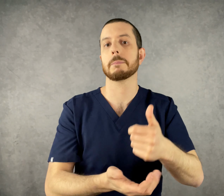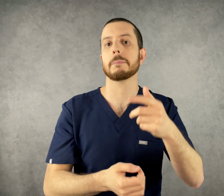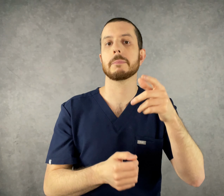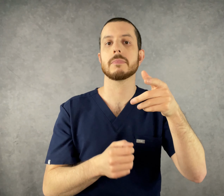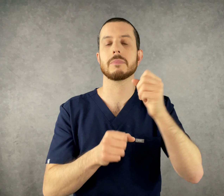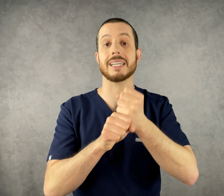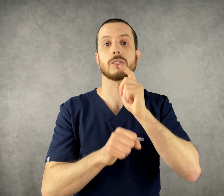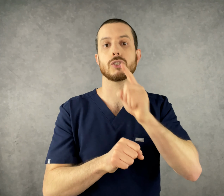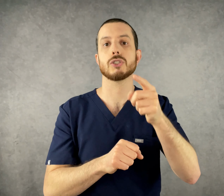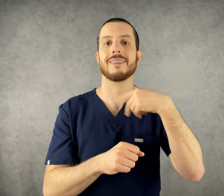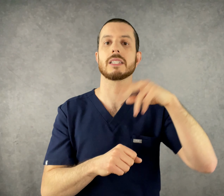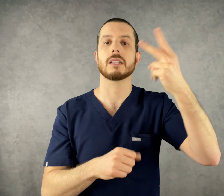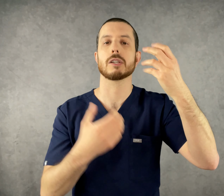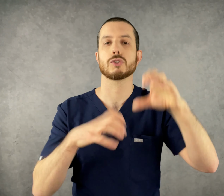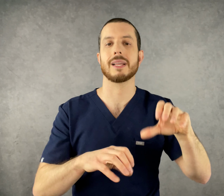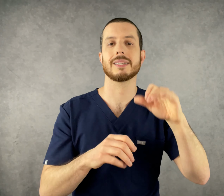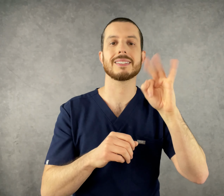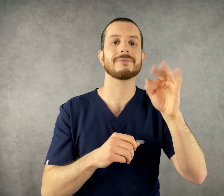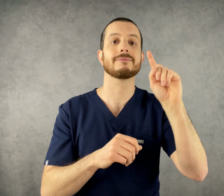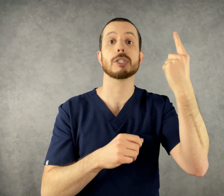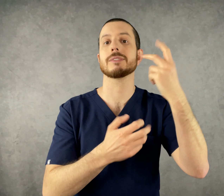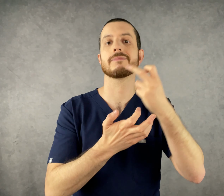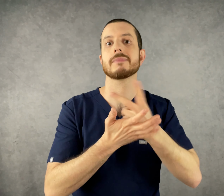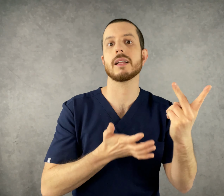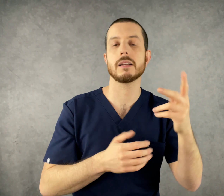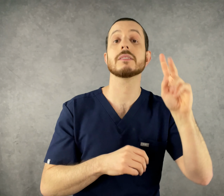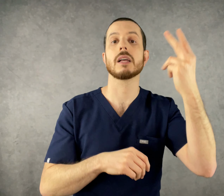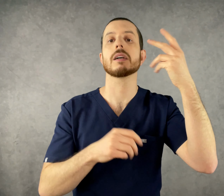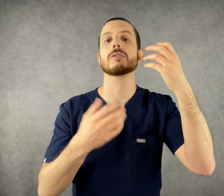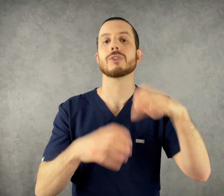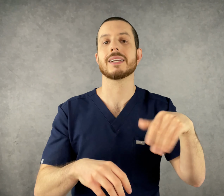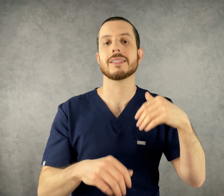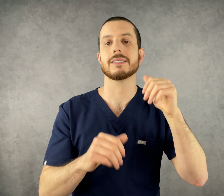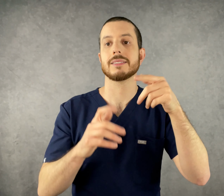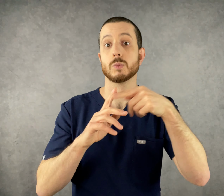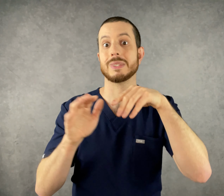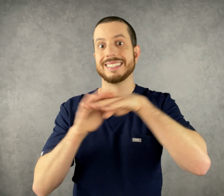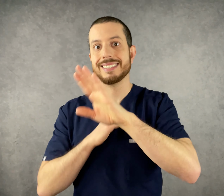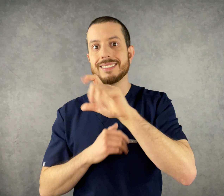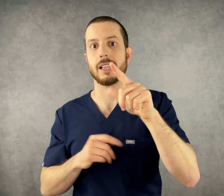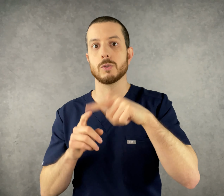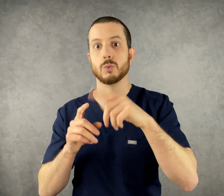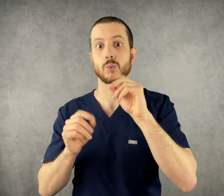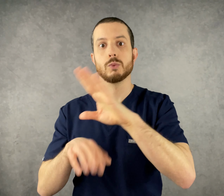It gives your body a second chance if the first didn't take.